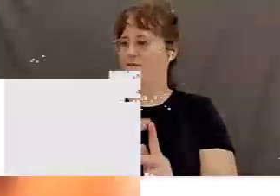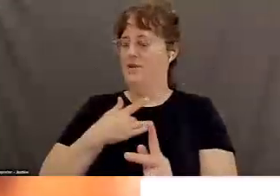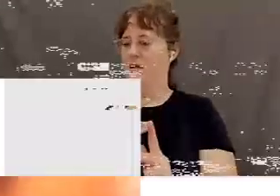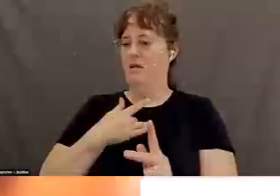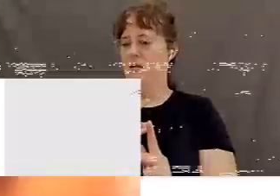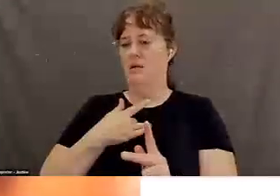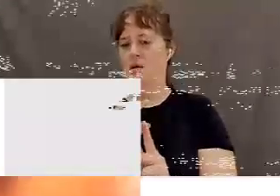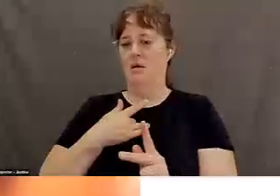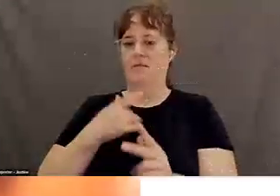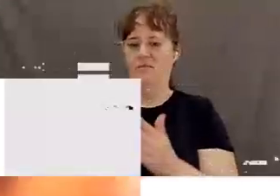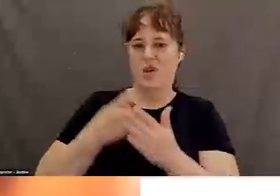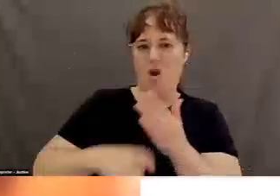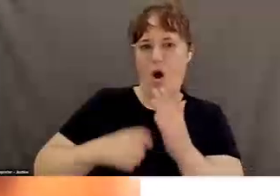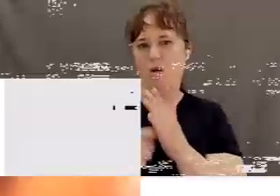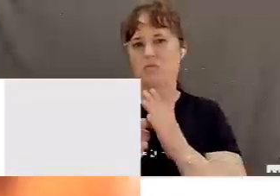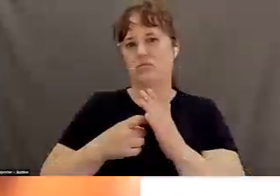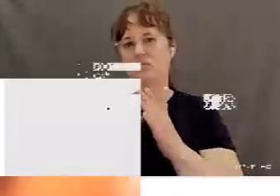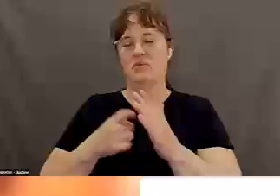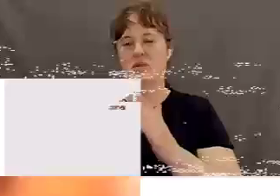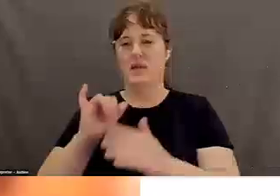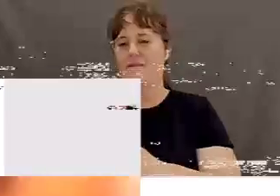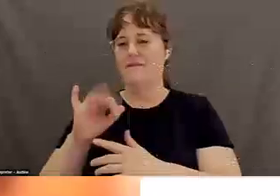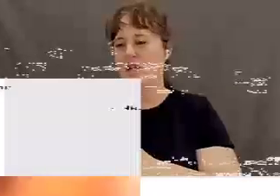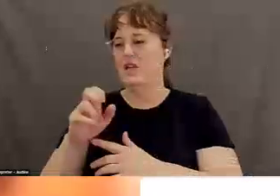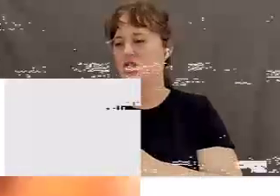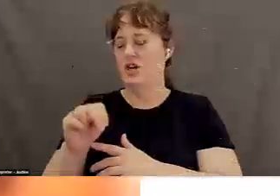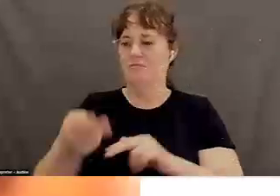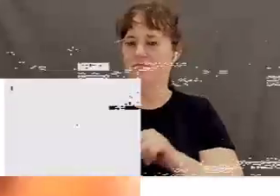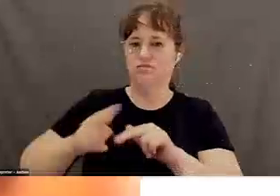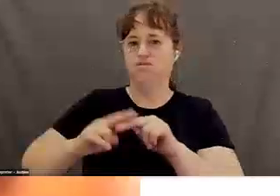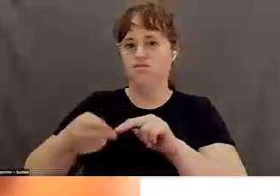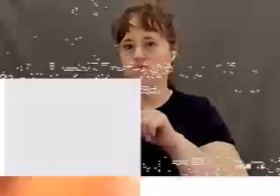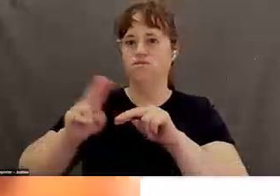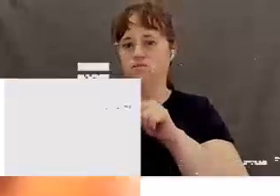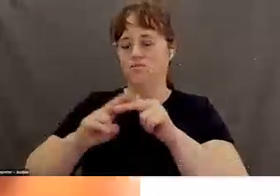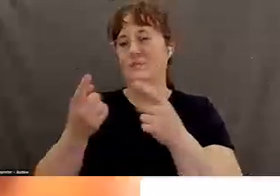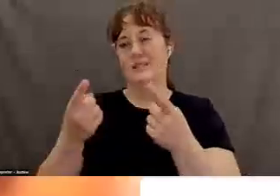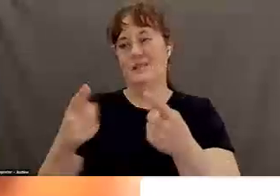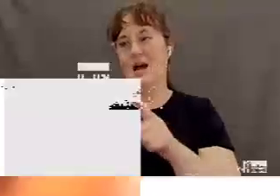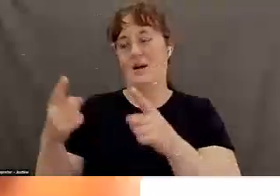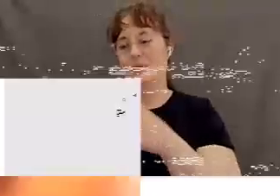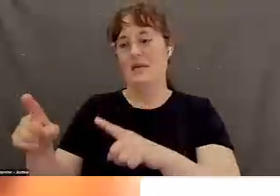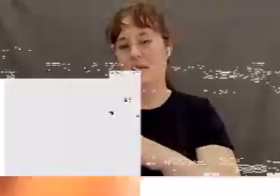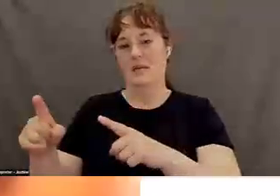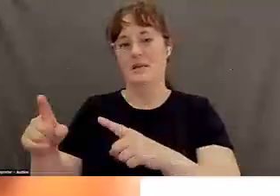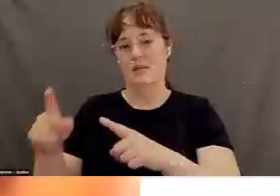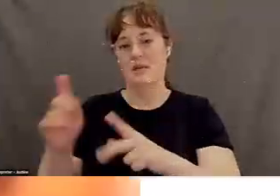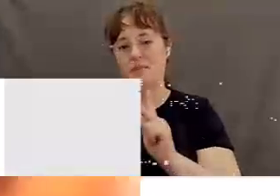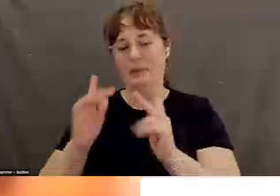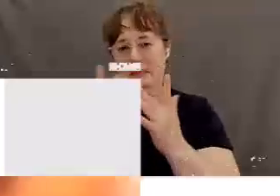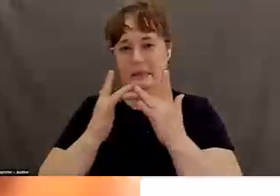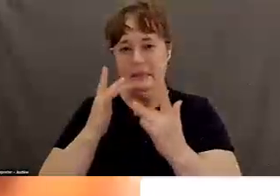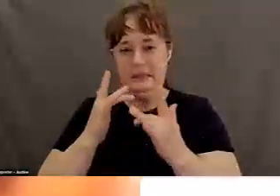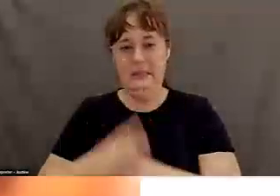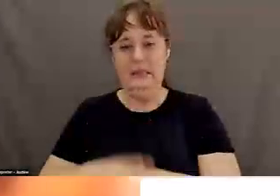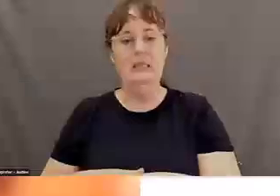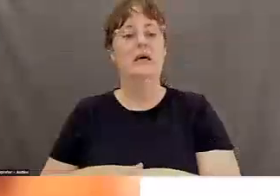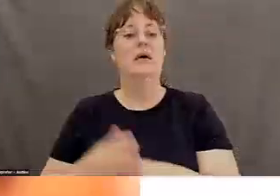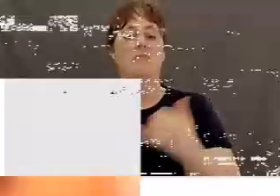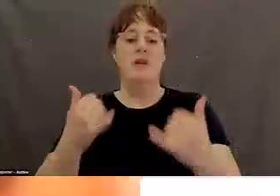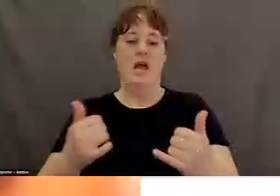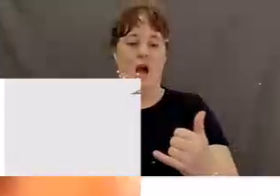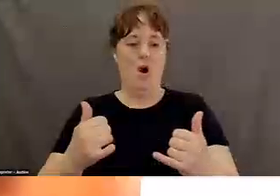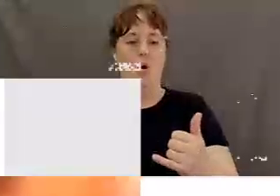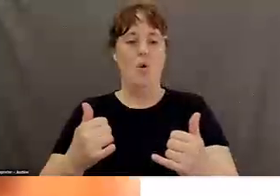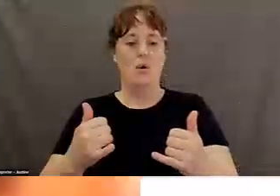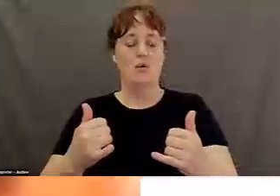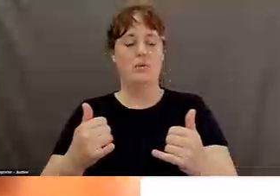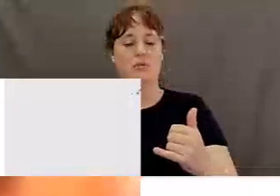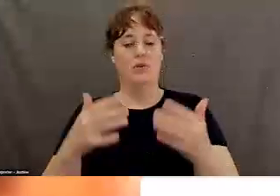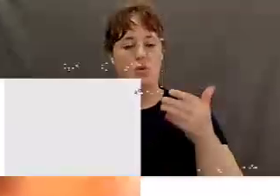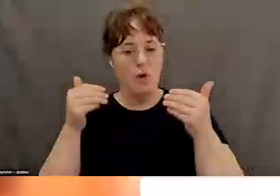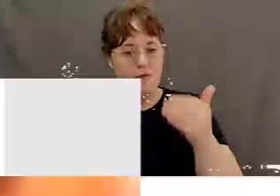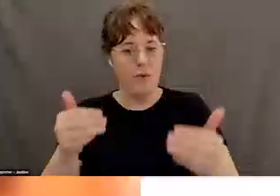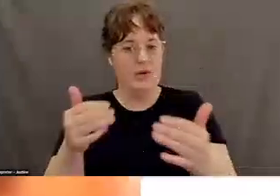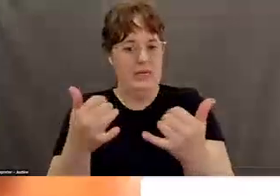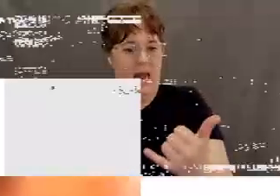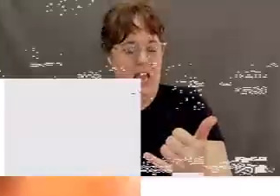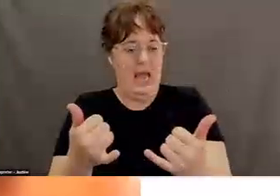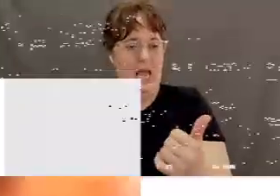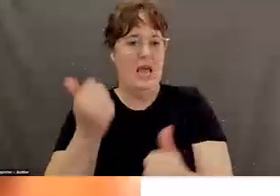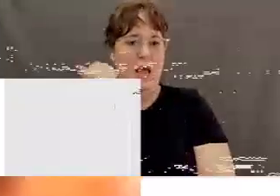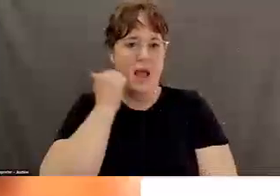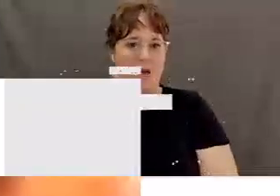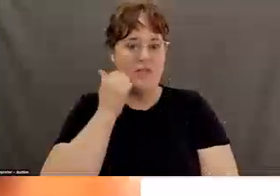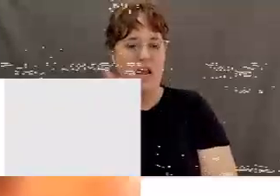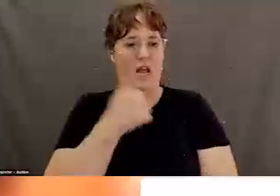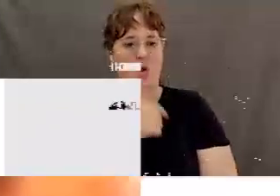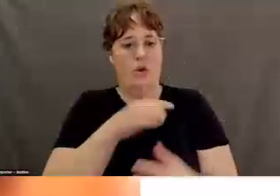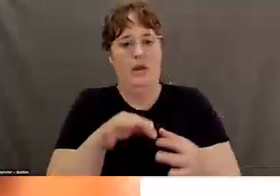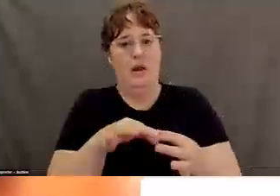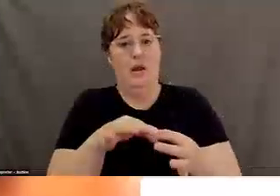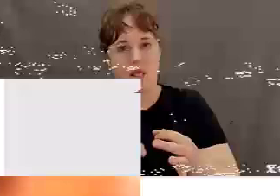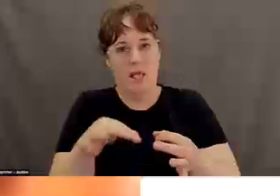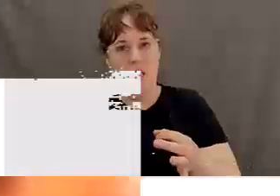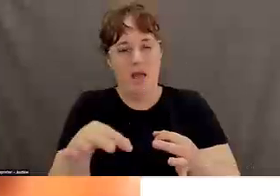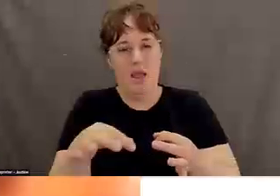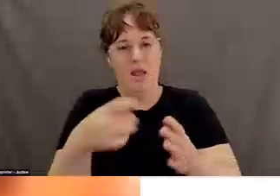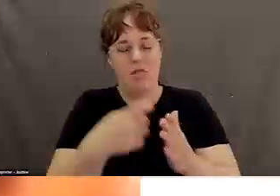Boardroom: But, as all of you have already said and acknowledged, moving forward today, without… every day that we delay this project, costs will simply increase. They will not get any cheaper.